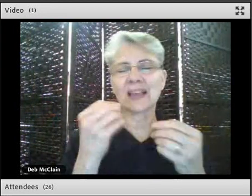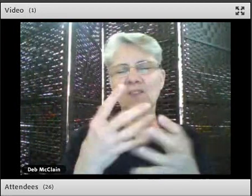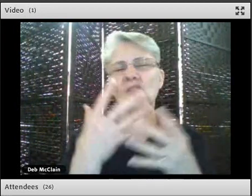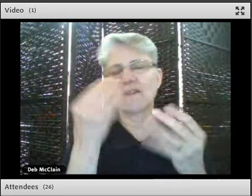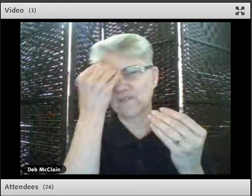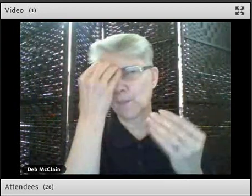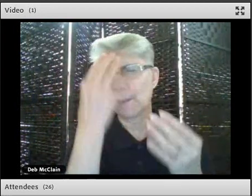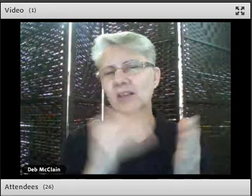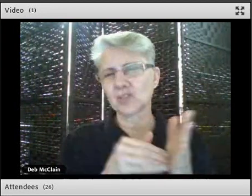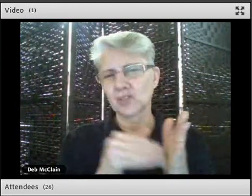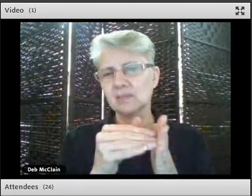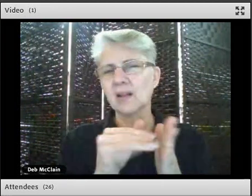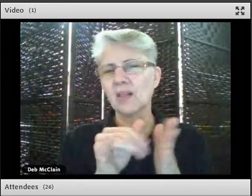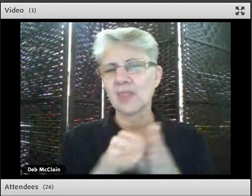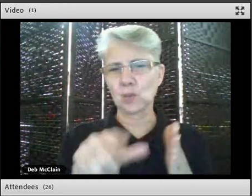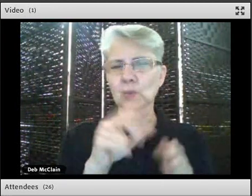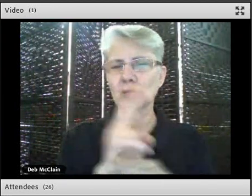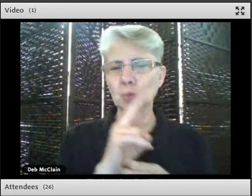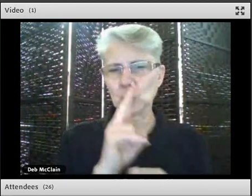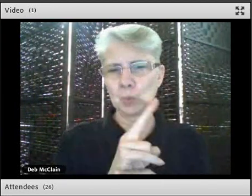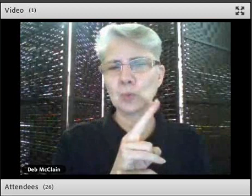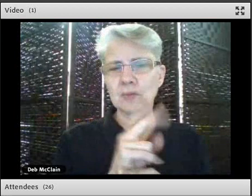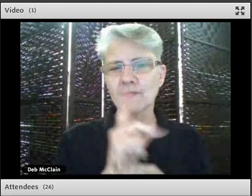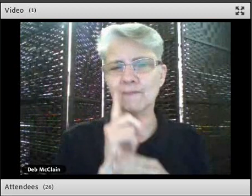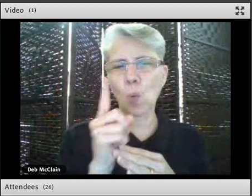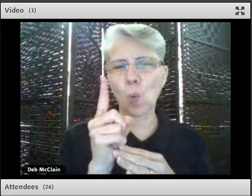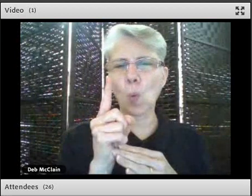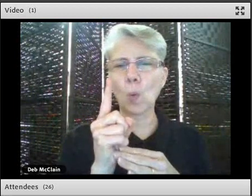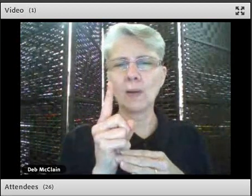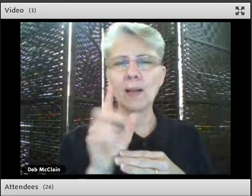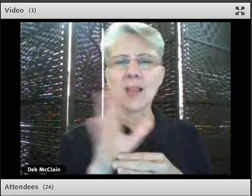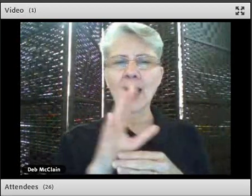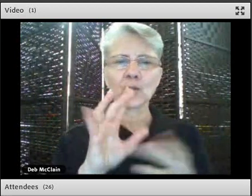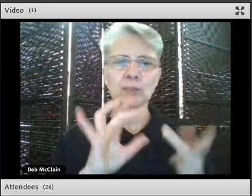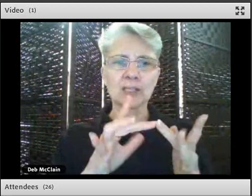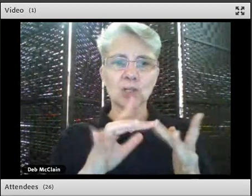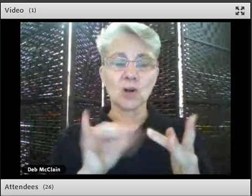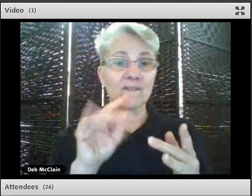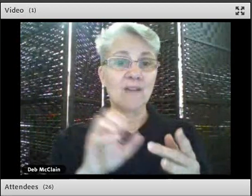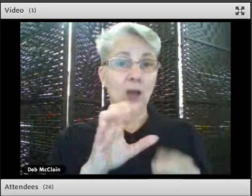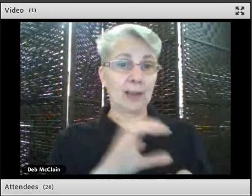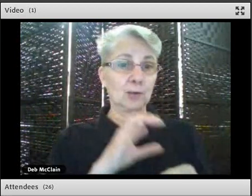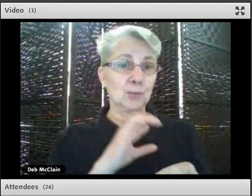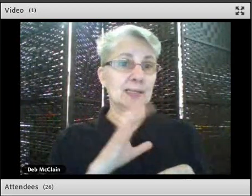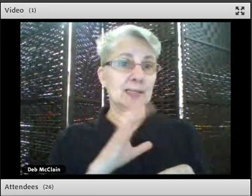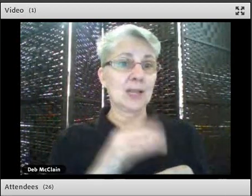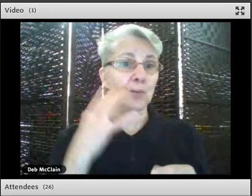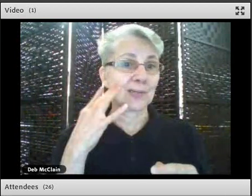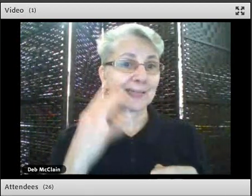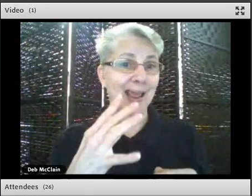So we know it's MP3. We know the duration. We know the file size down here, the bit rate.